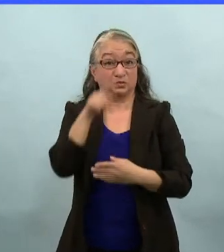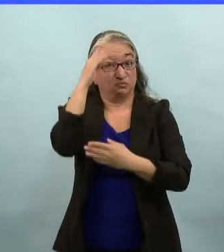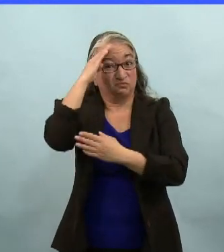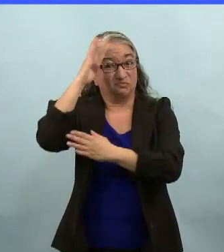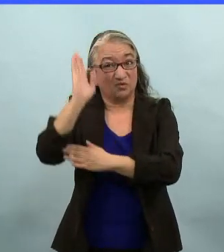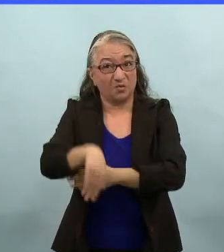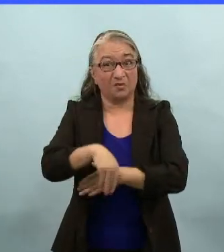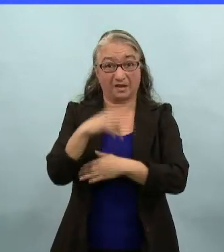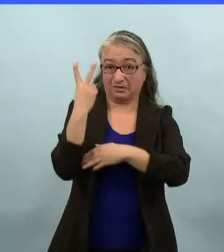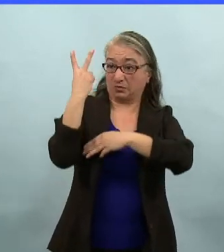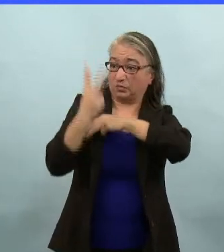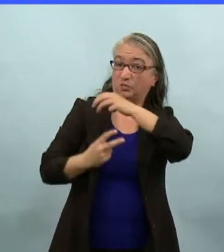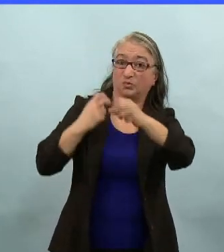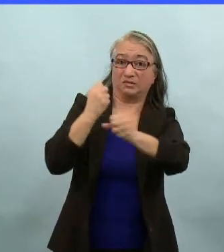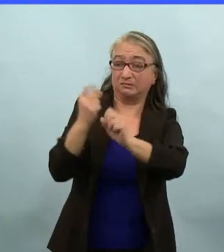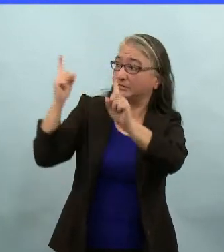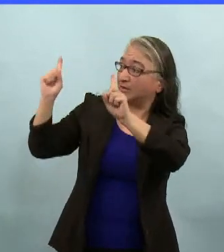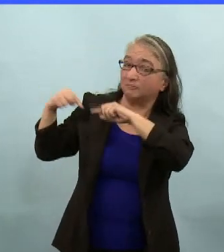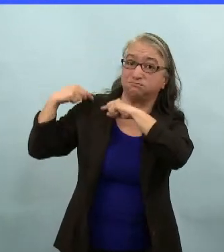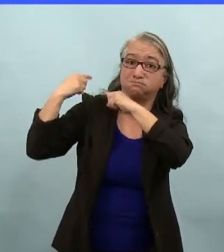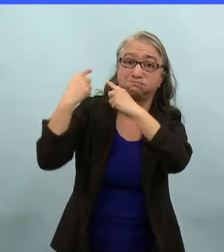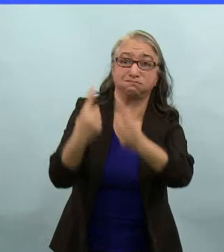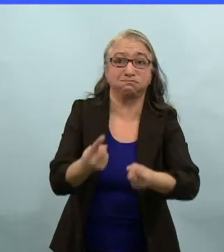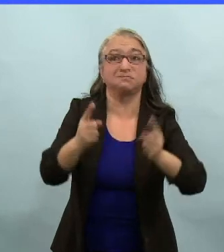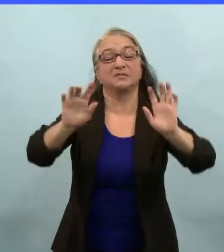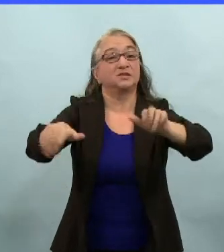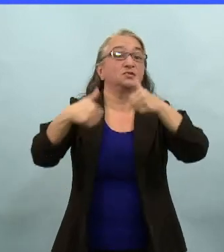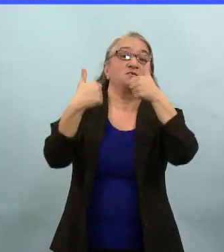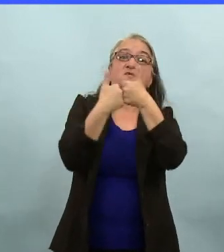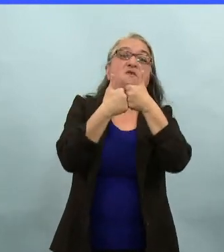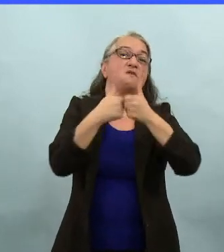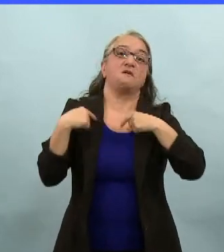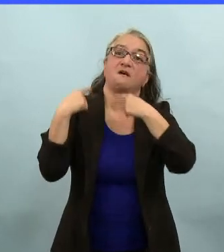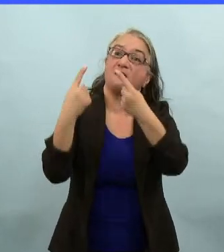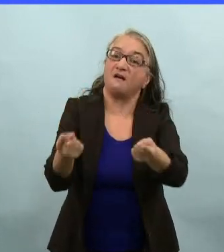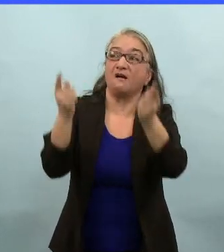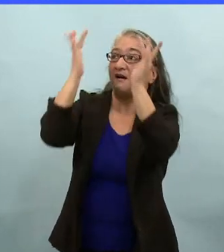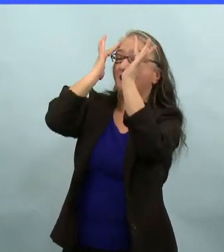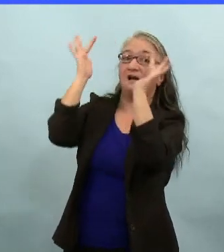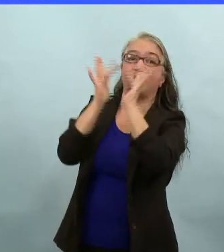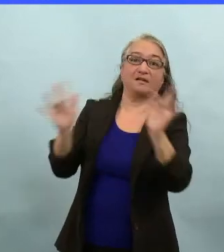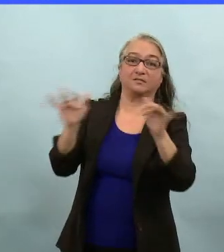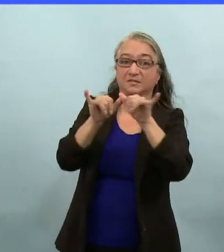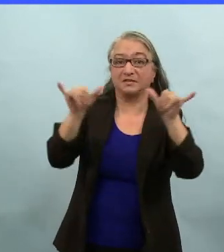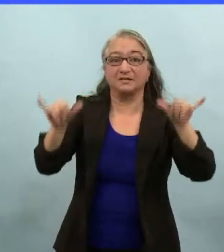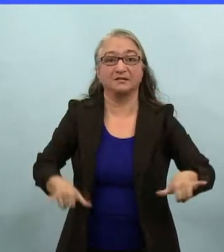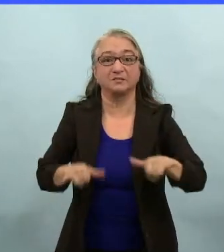pandemic has challenged our health care system as the situation has evolved in our province